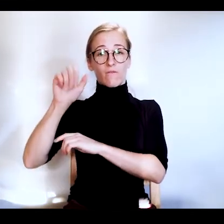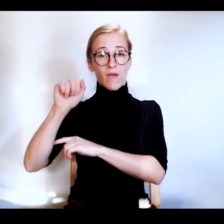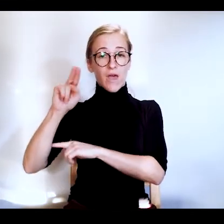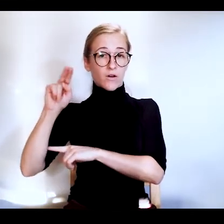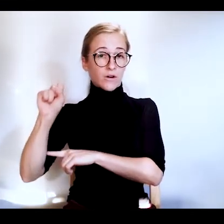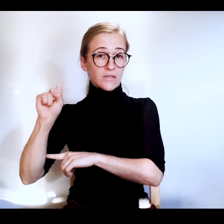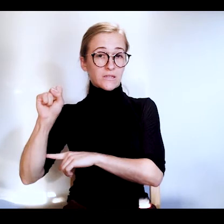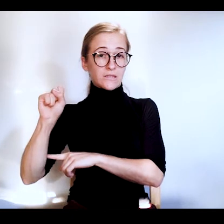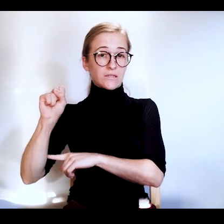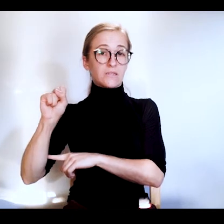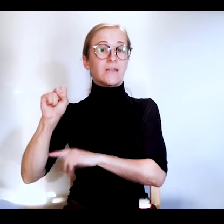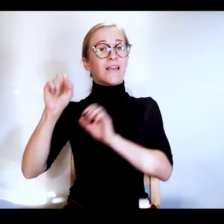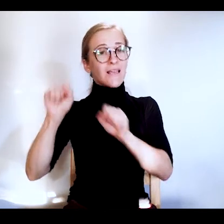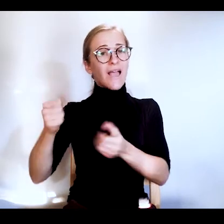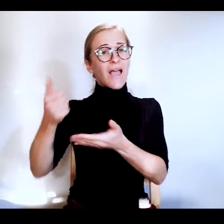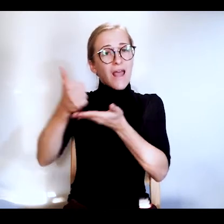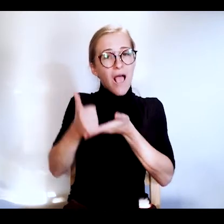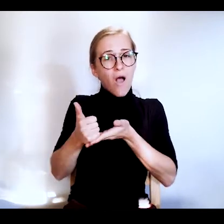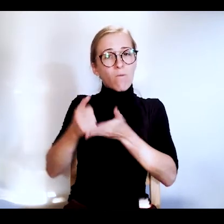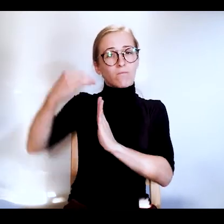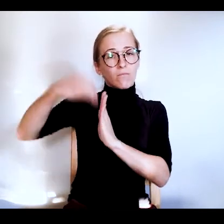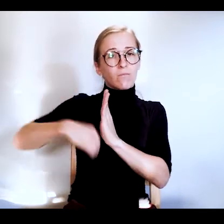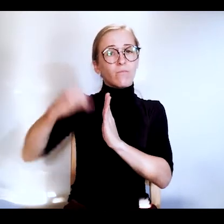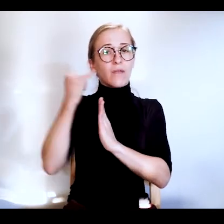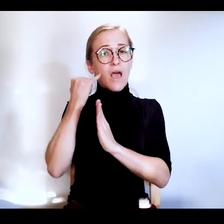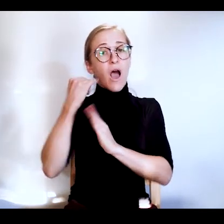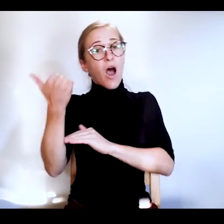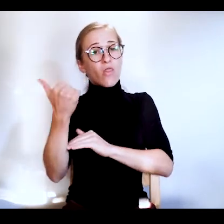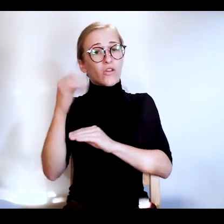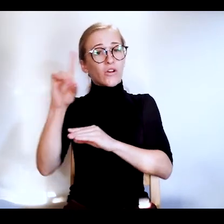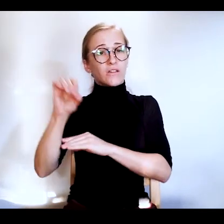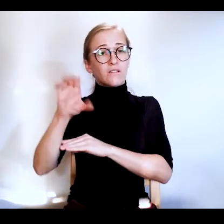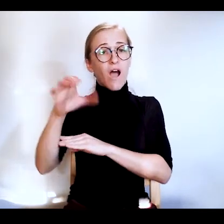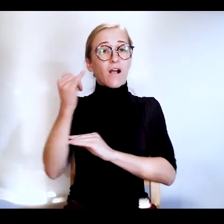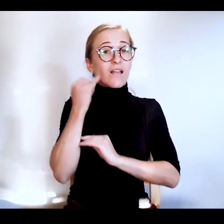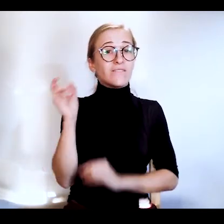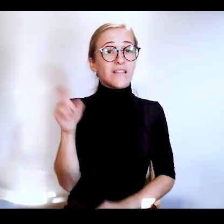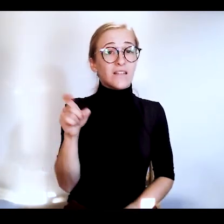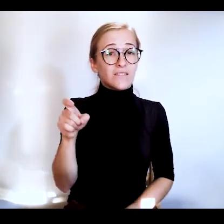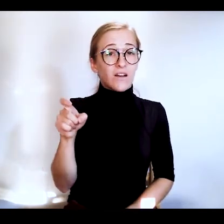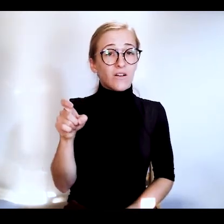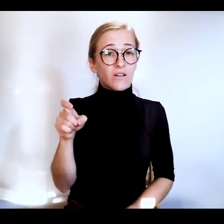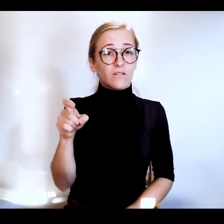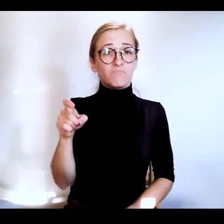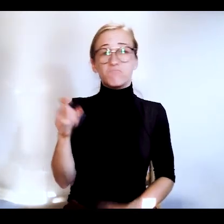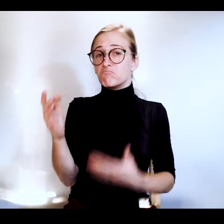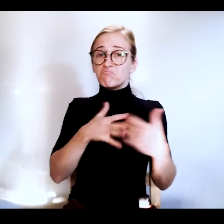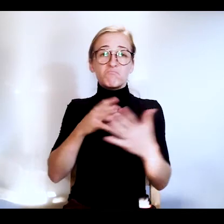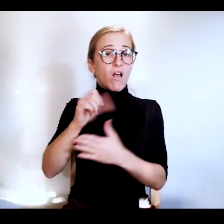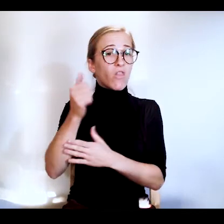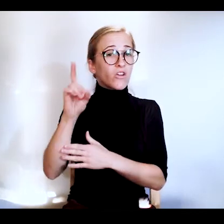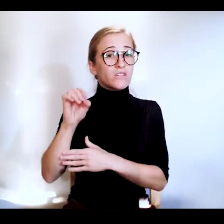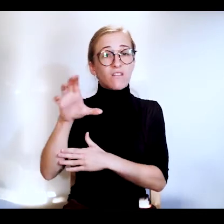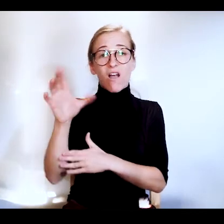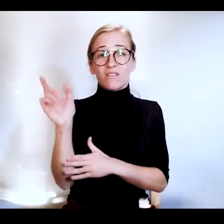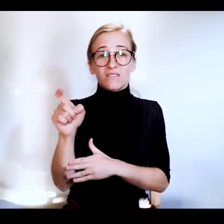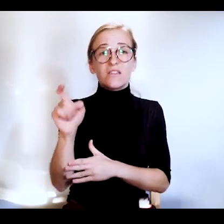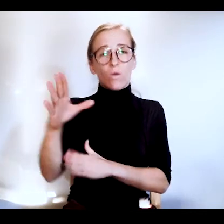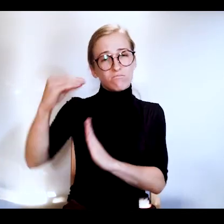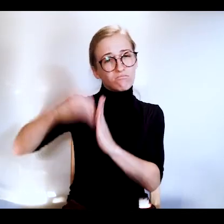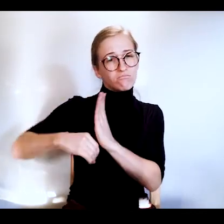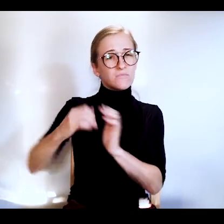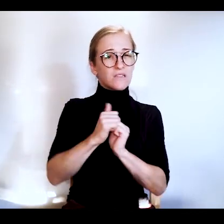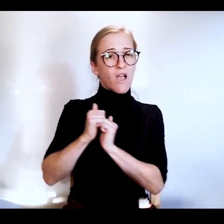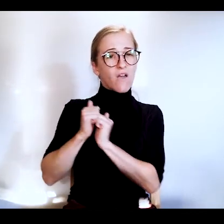and they help us complete any other documents necessary.